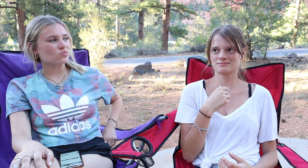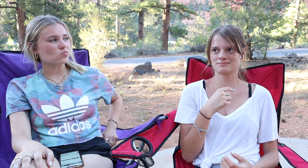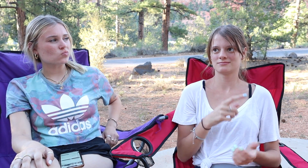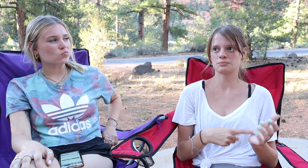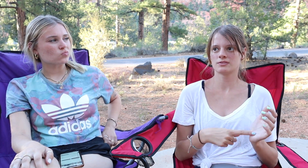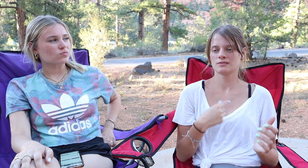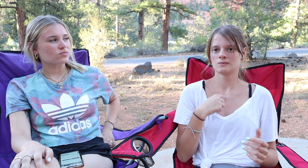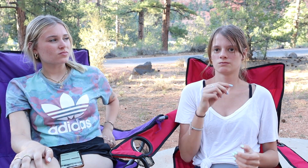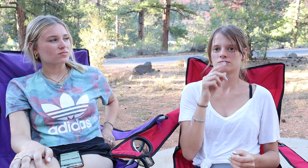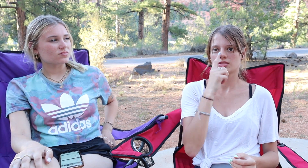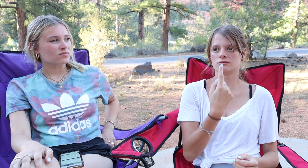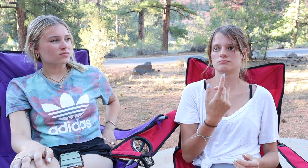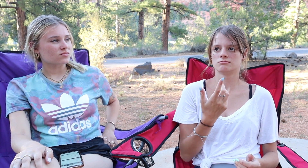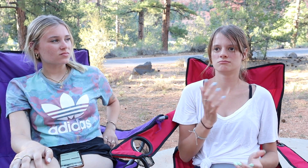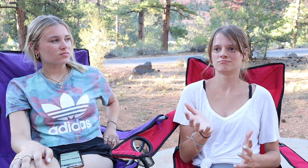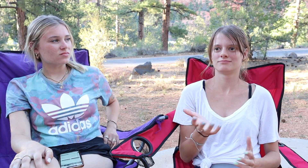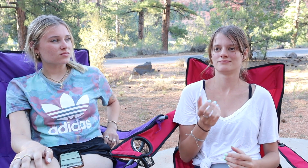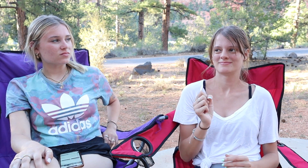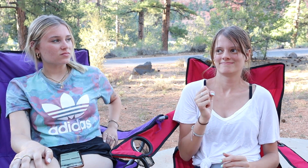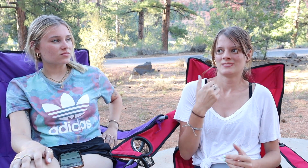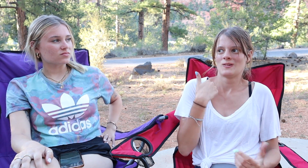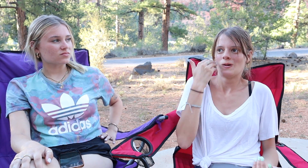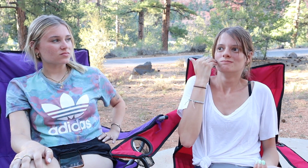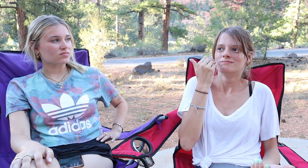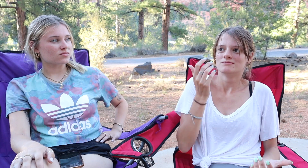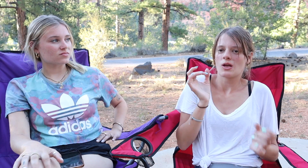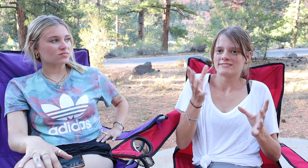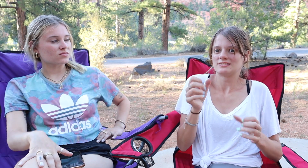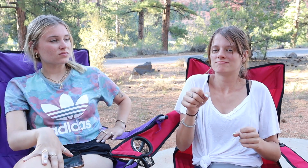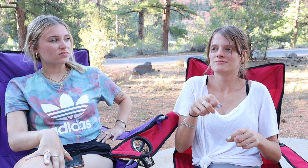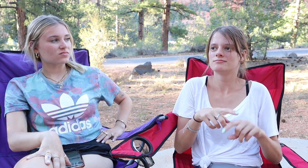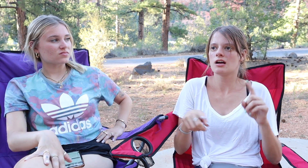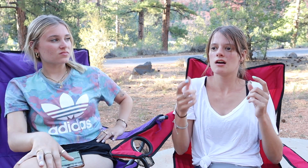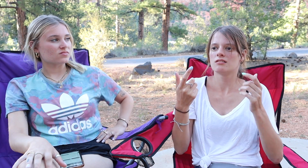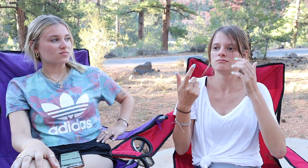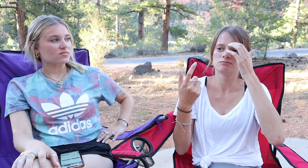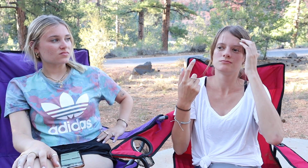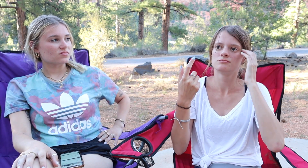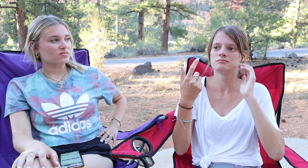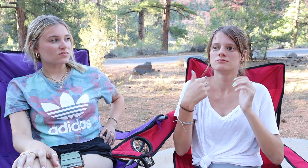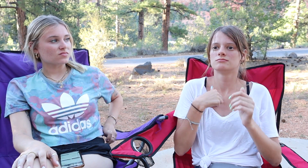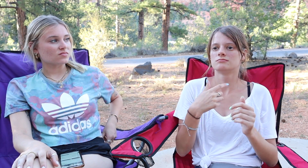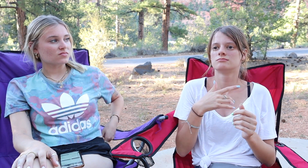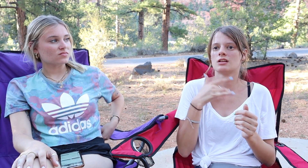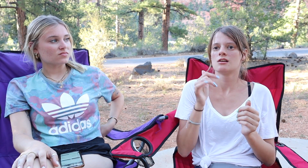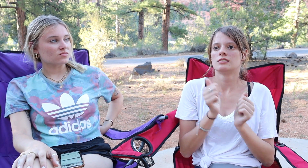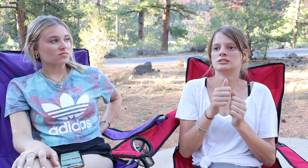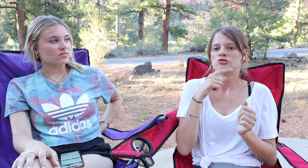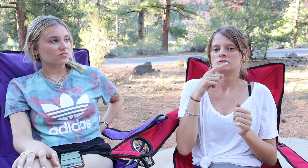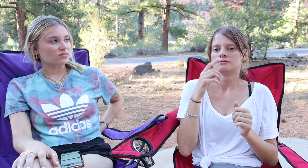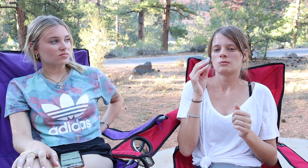sometimes I don't have a time for hearing guys to talk I know it is awful but I feel like with hearing guys